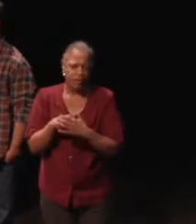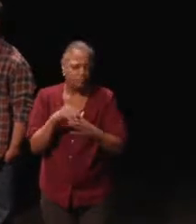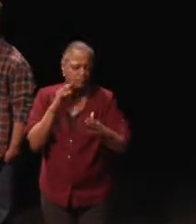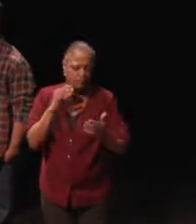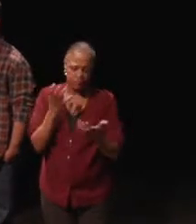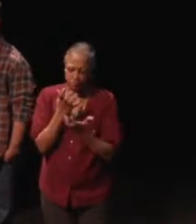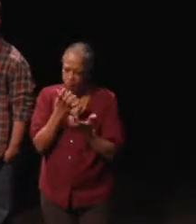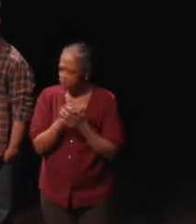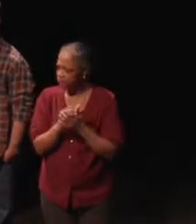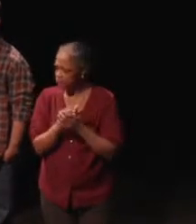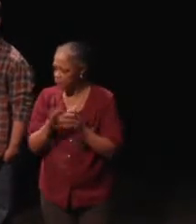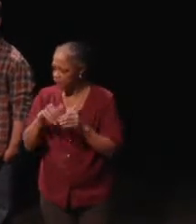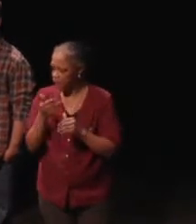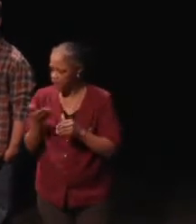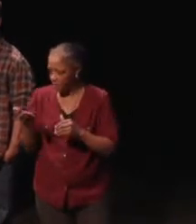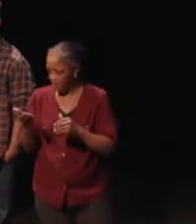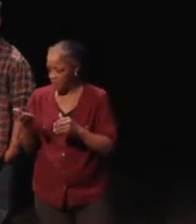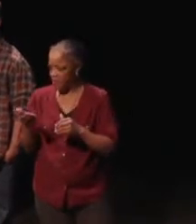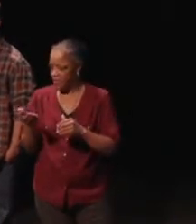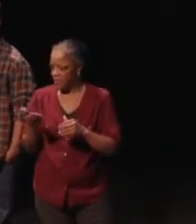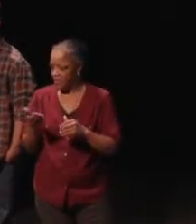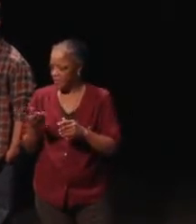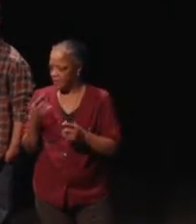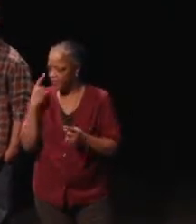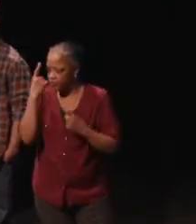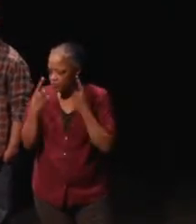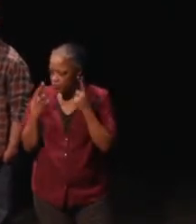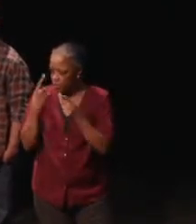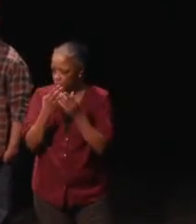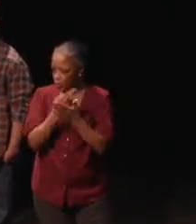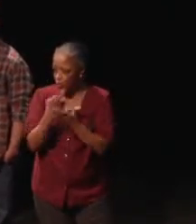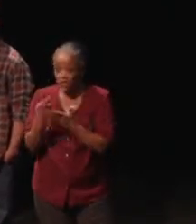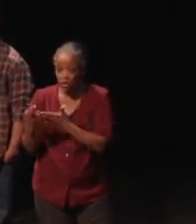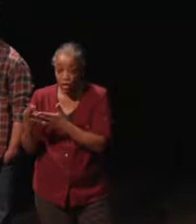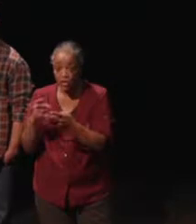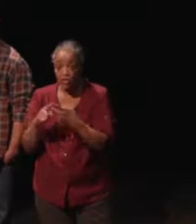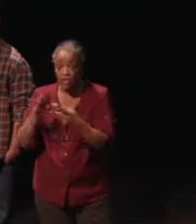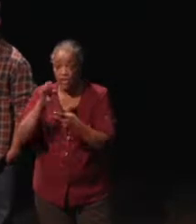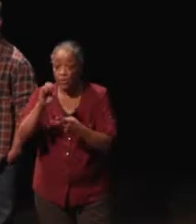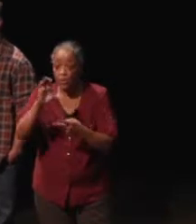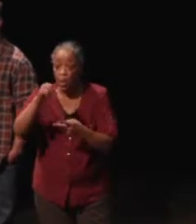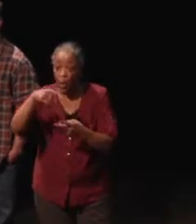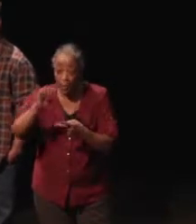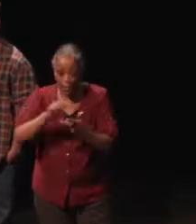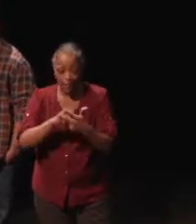Another thing to consider is consider resources, scope, and budget.